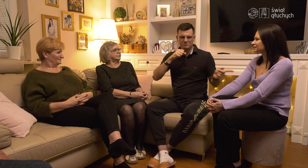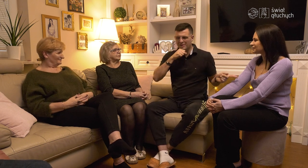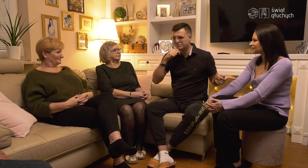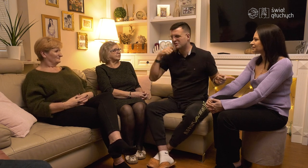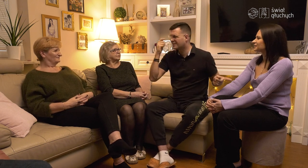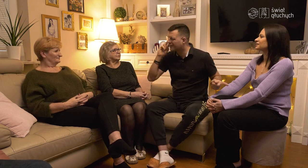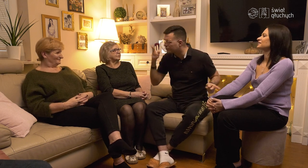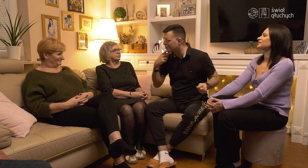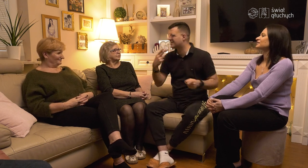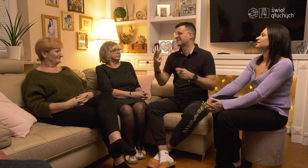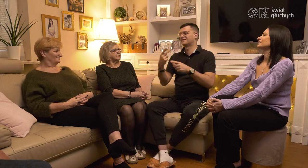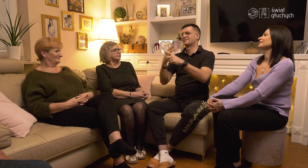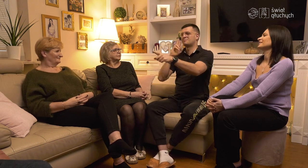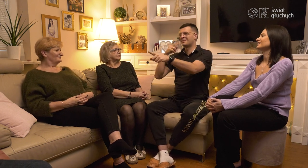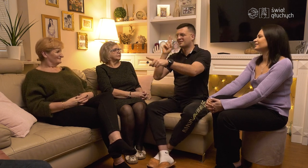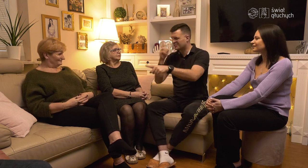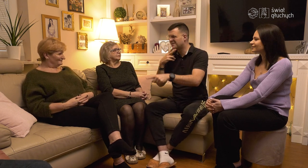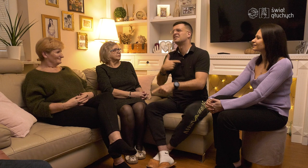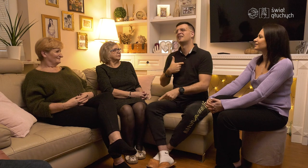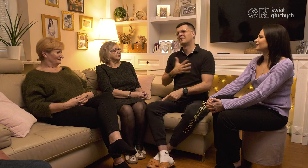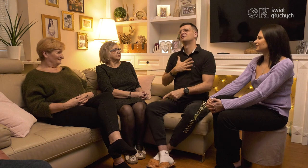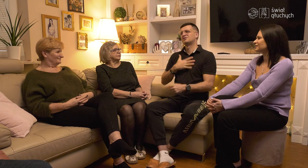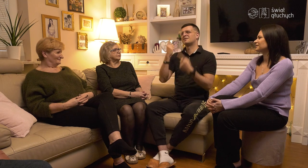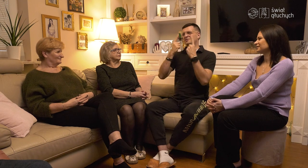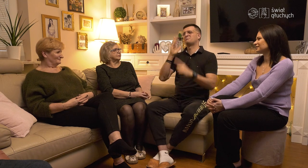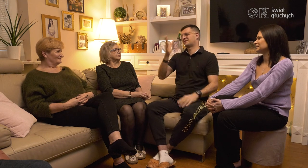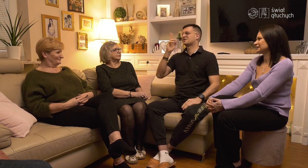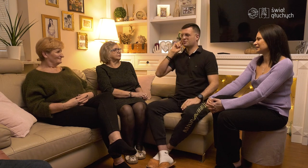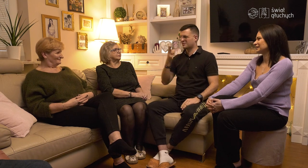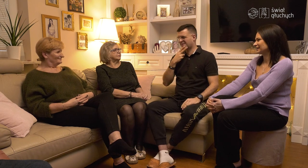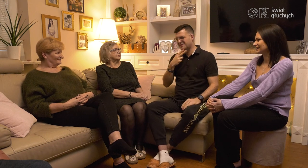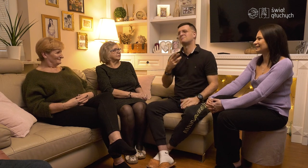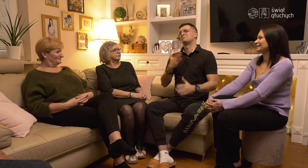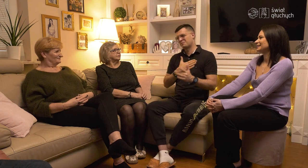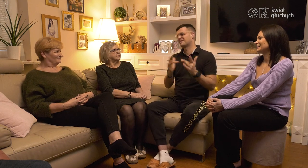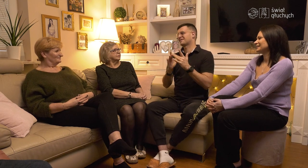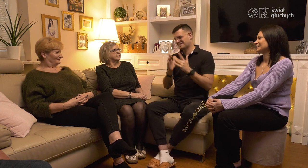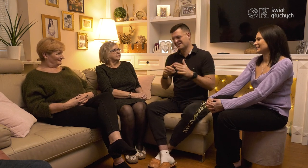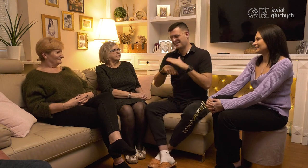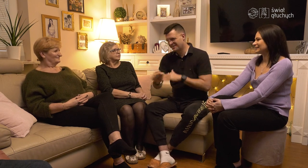because Monica's grandmother and grandfather are deaf, mom and dad are deaf. It turned out that I was right.